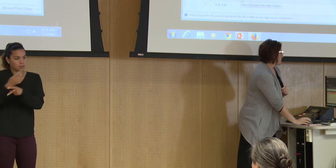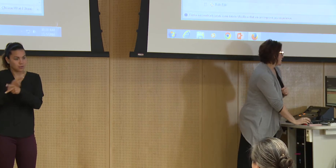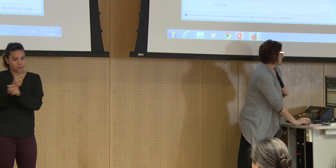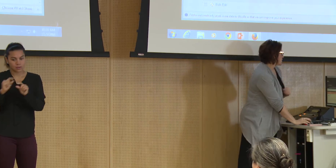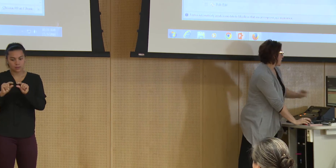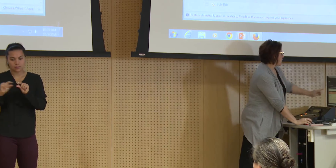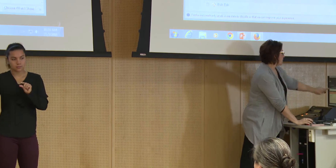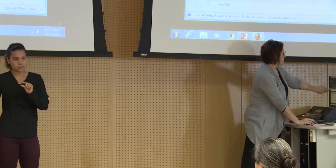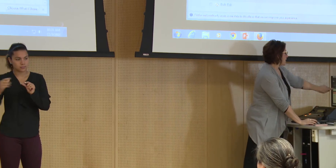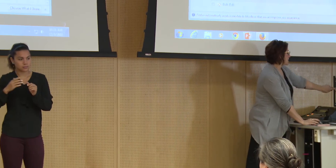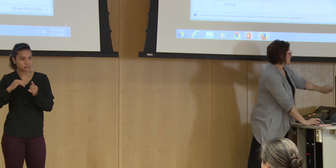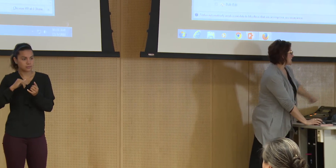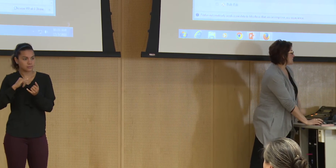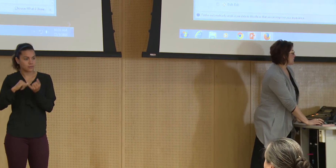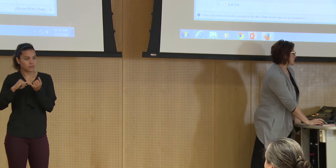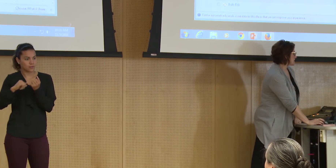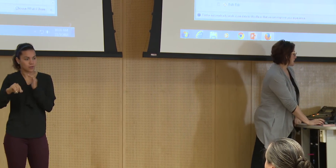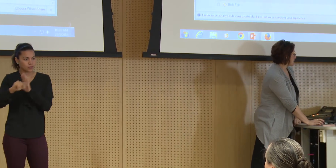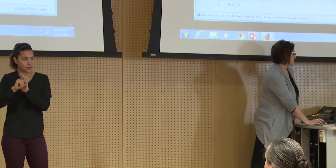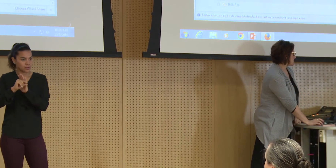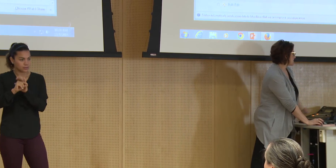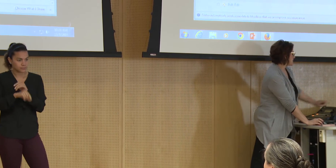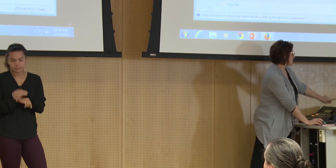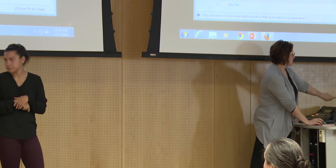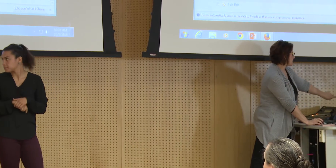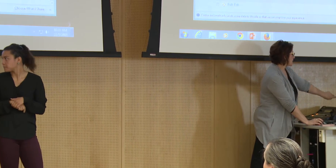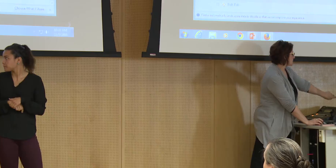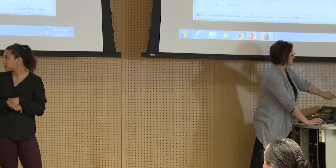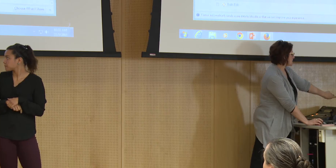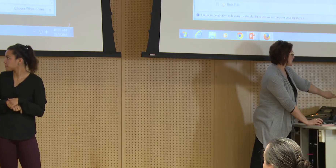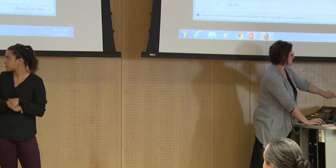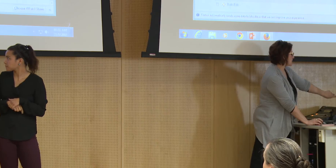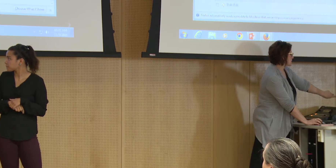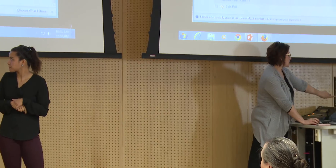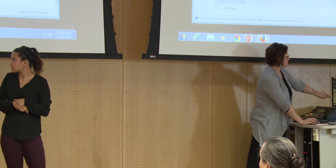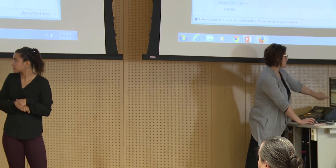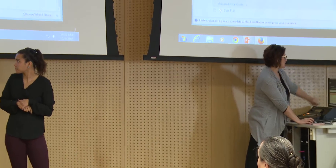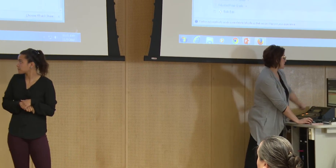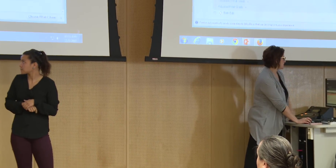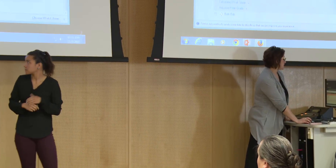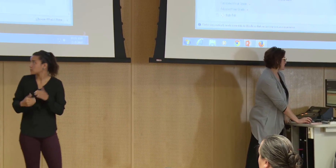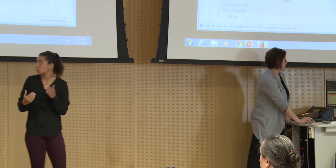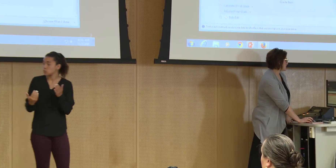So I'm going to set up my "written assignments." What I'll do is I go to "new."